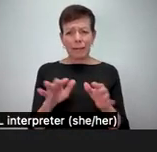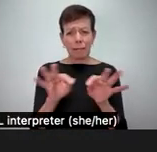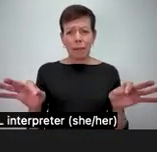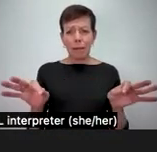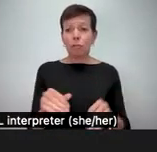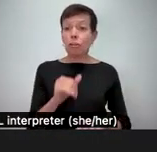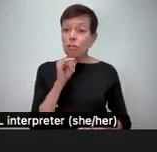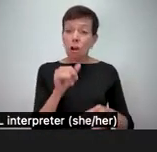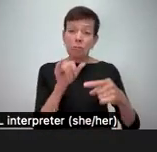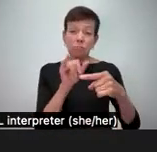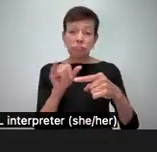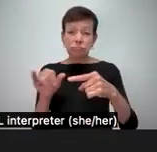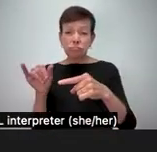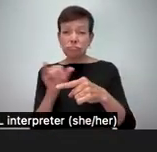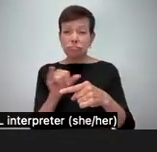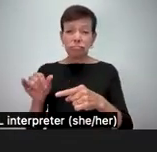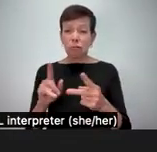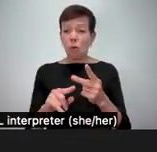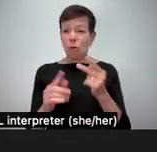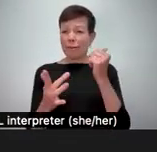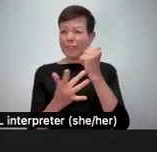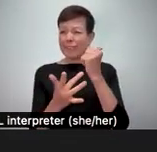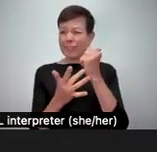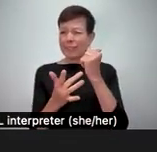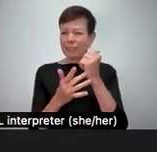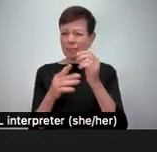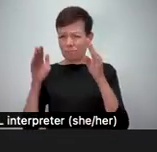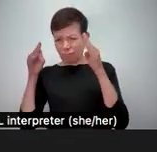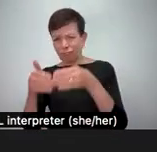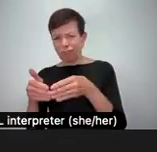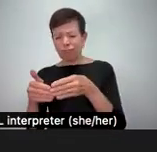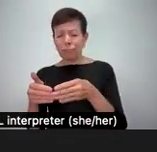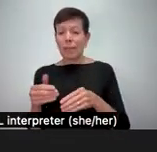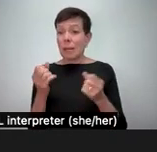so the selection committee is made up of people from many different practices and backgrounds.